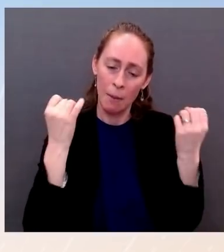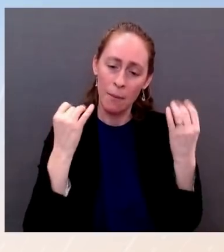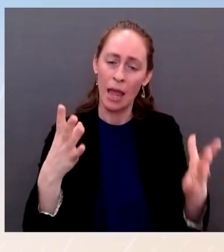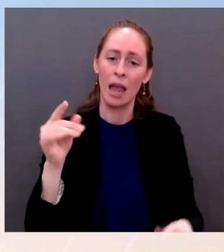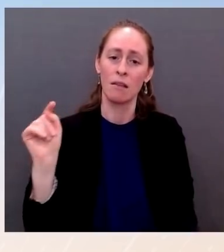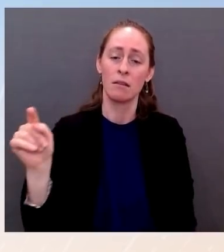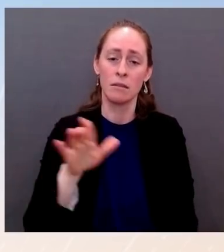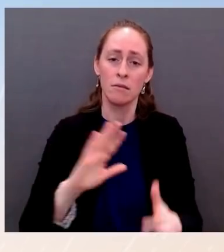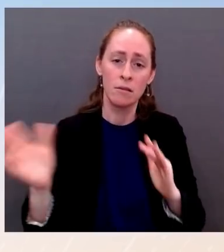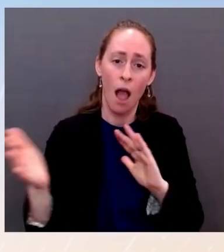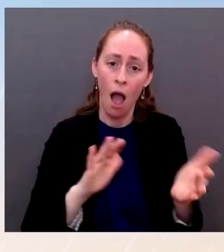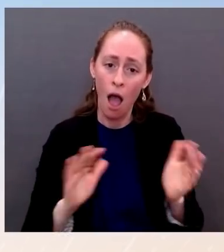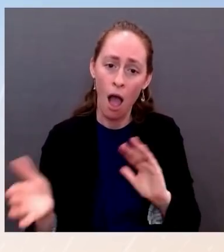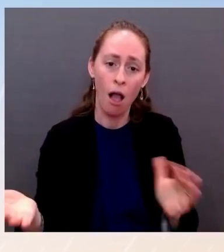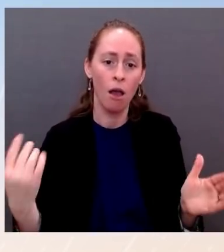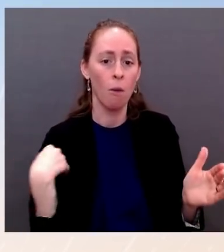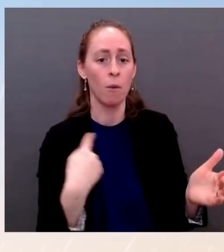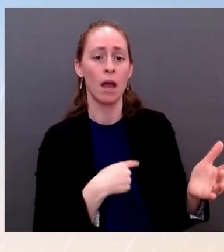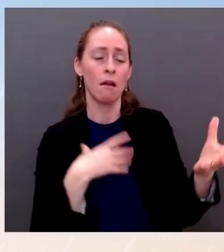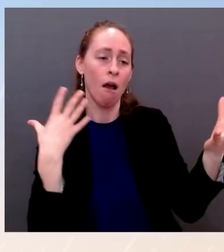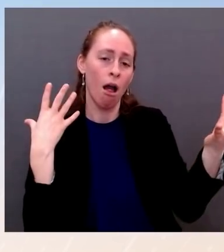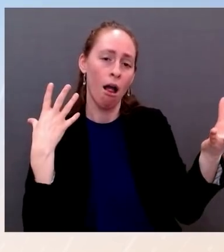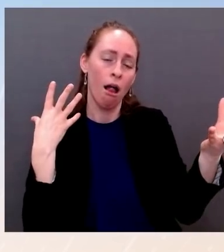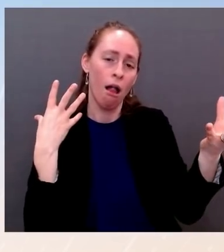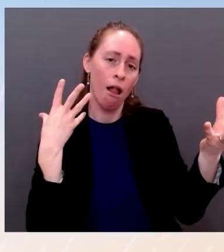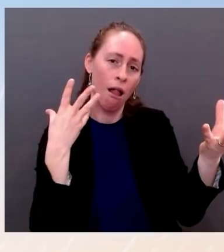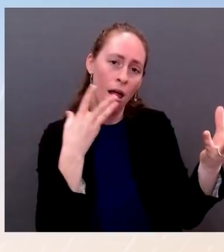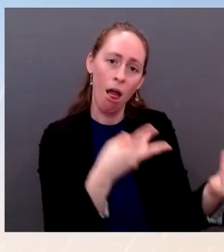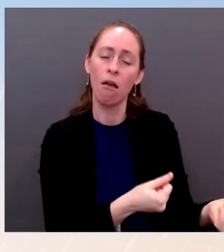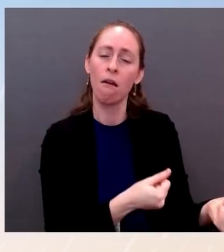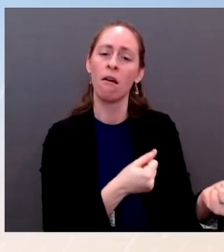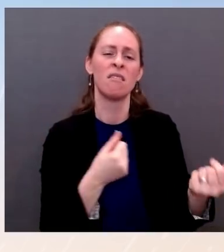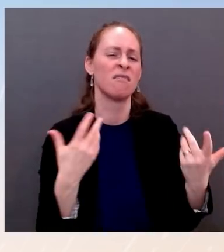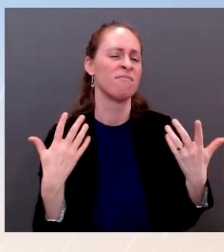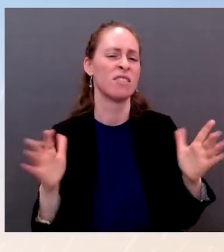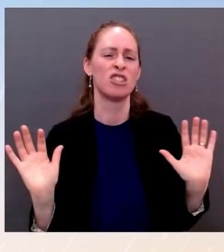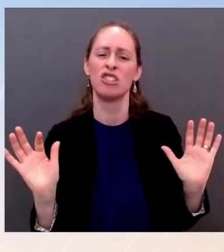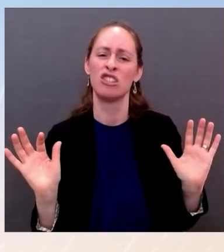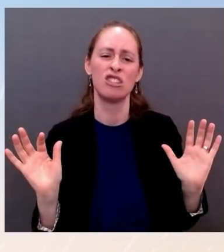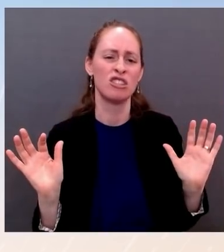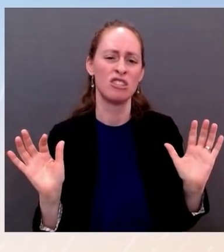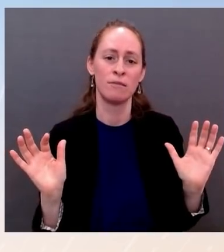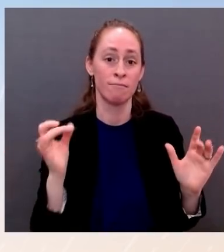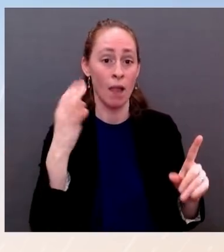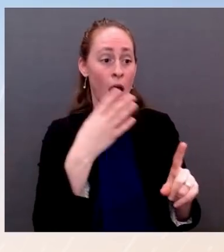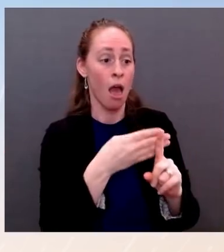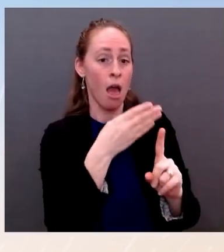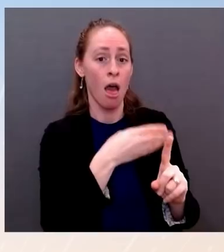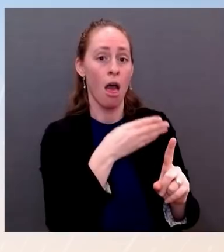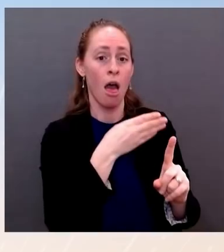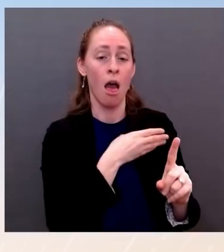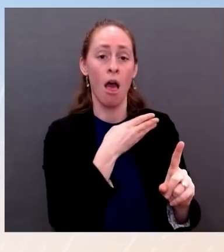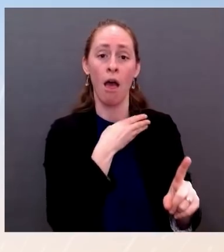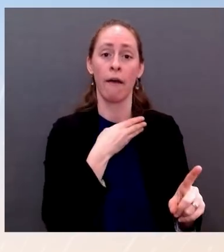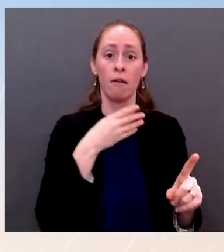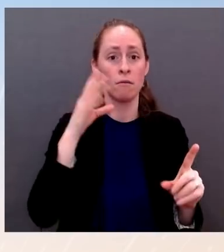after many of his predecessors failed to take exactly that step. We knew it would be complicated. We knew it would be challenging.